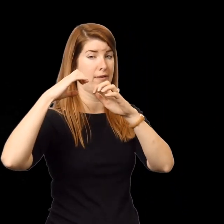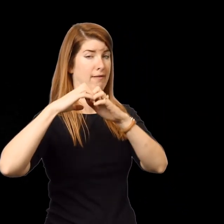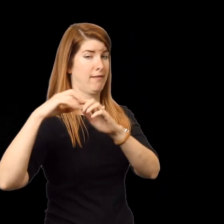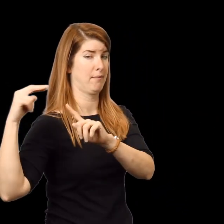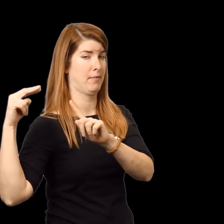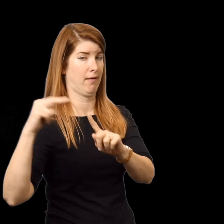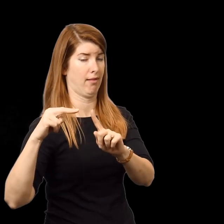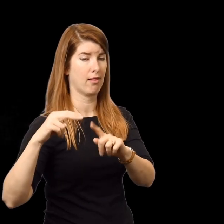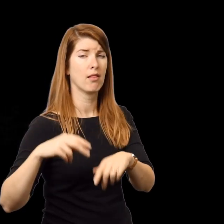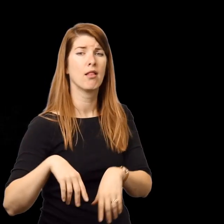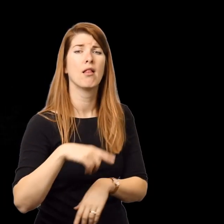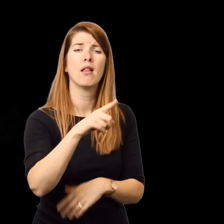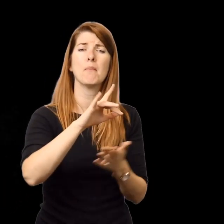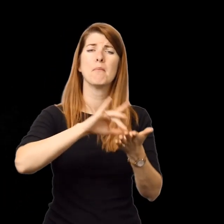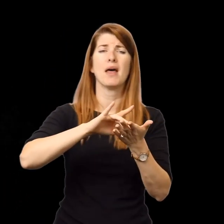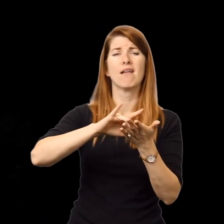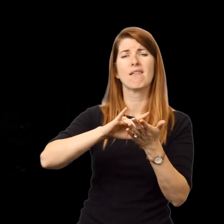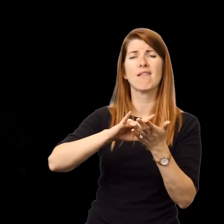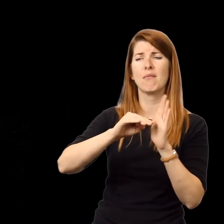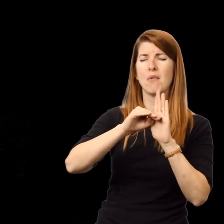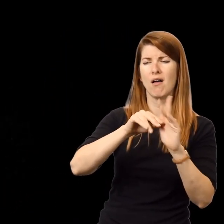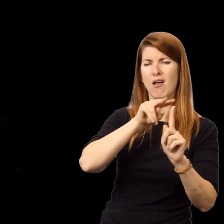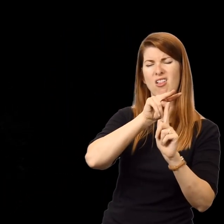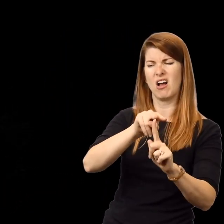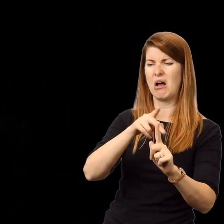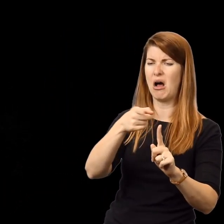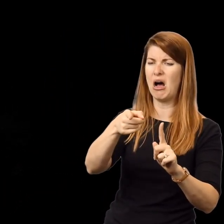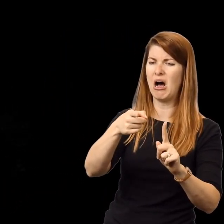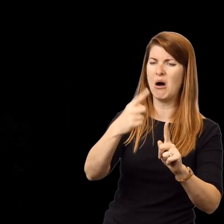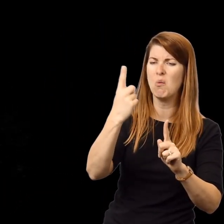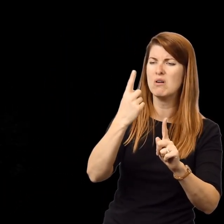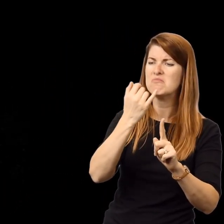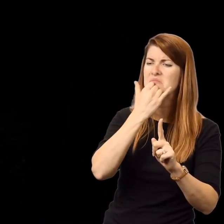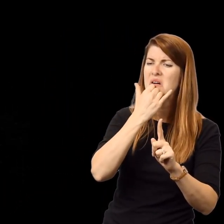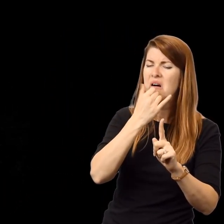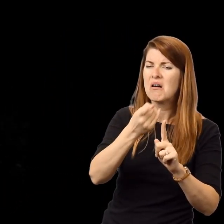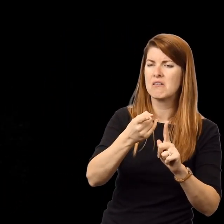So, a medical model sees things as pathology, that things are broken and damaged.